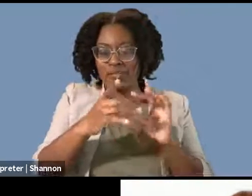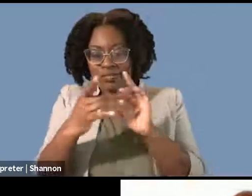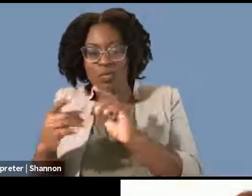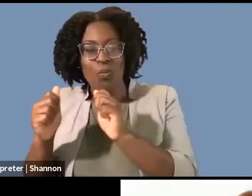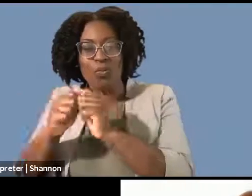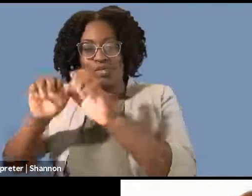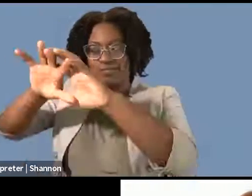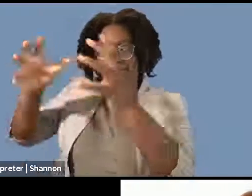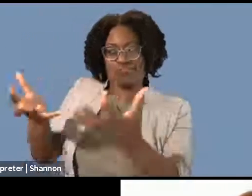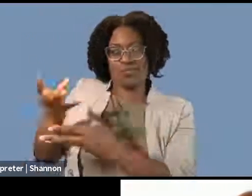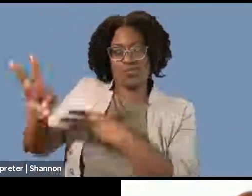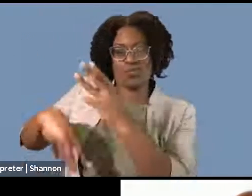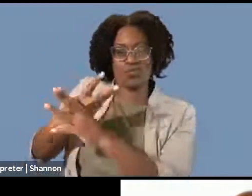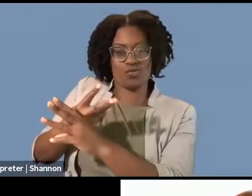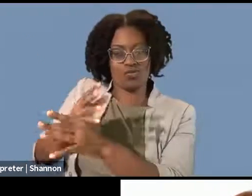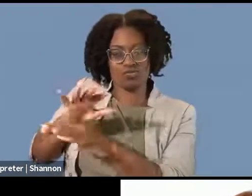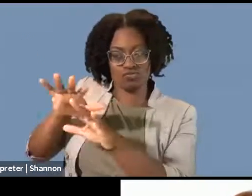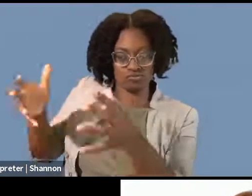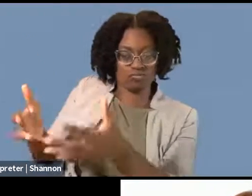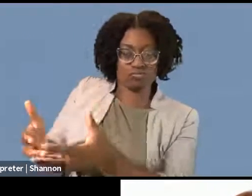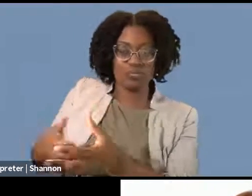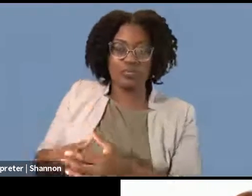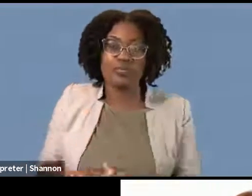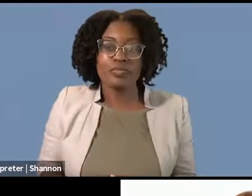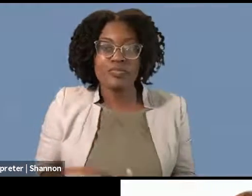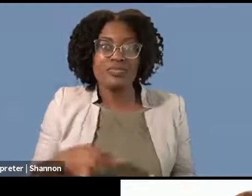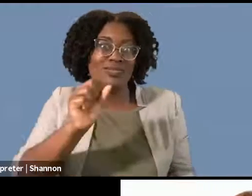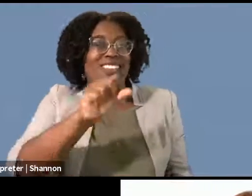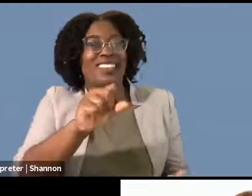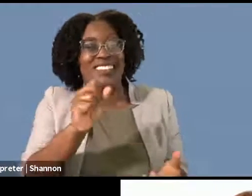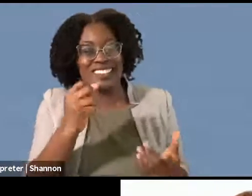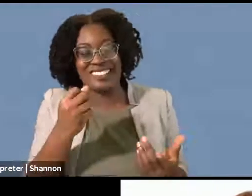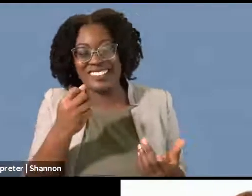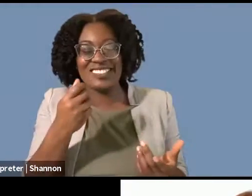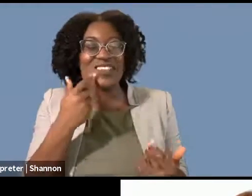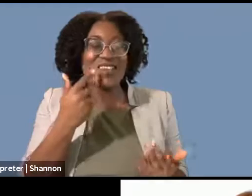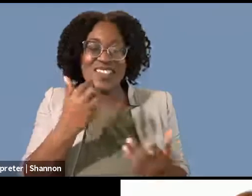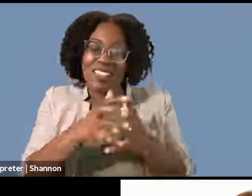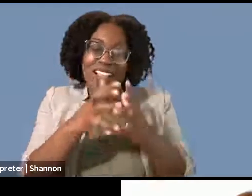is a lot to pull together there. You know, it's funny because my research trajectory